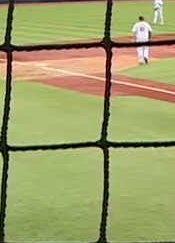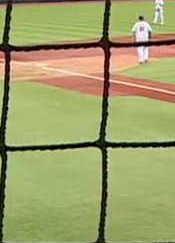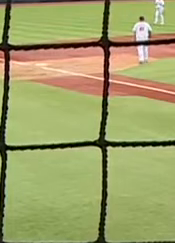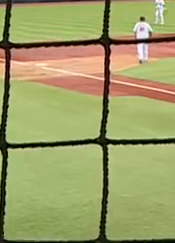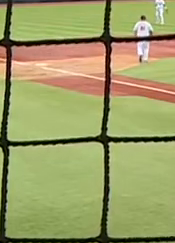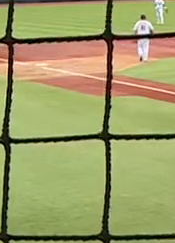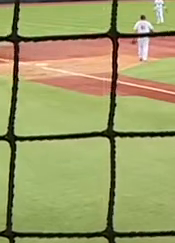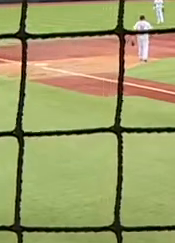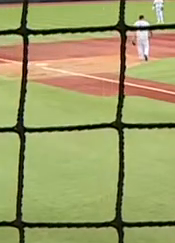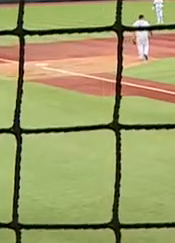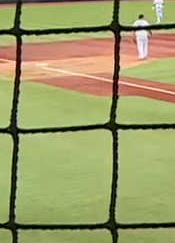turning to the left.